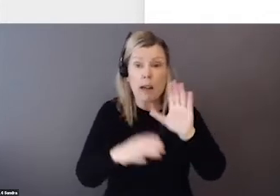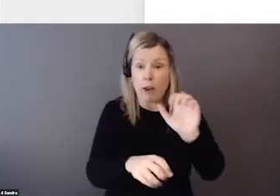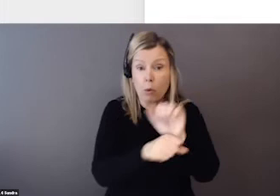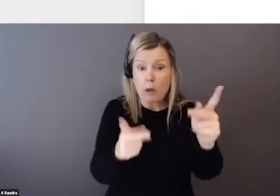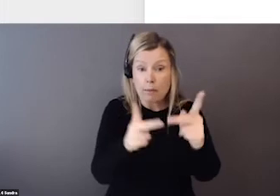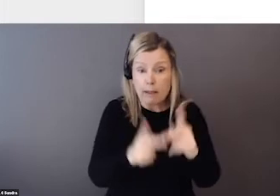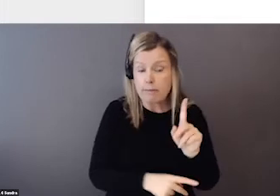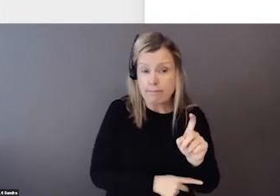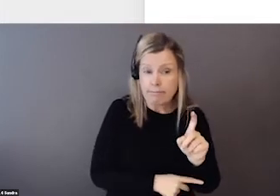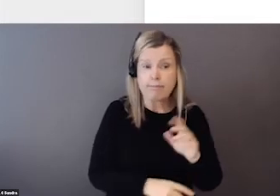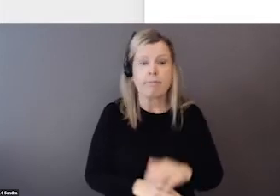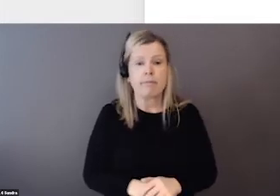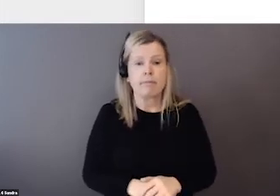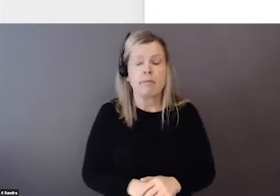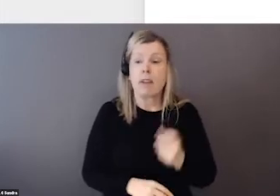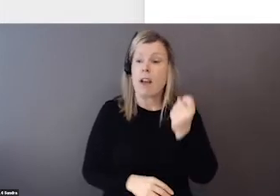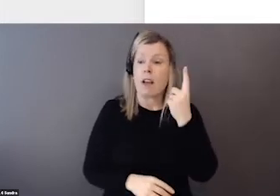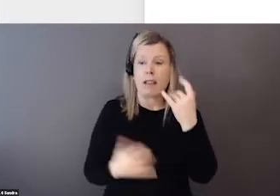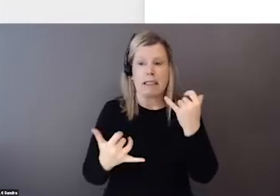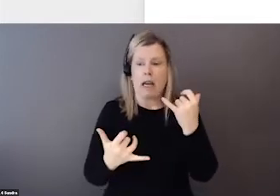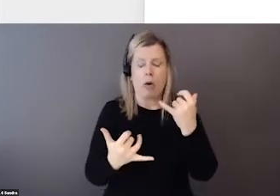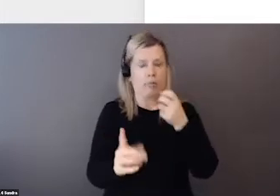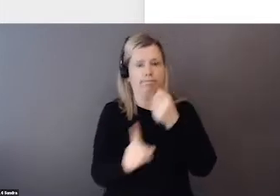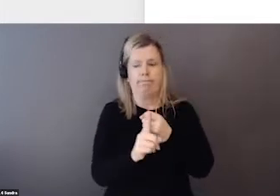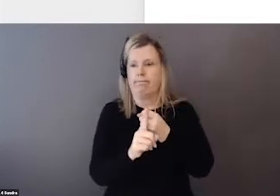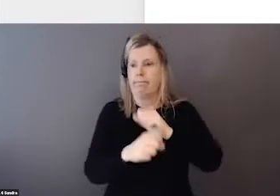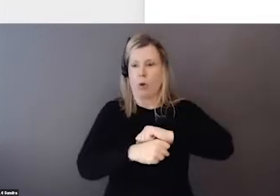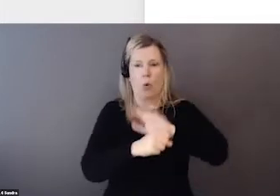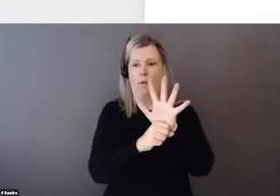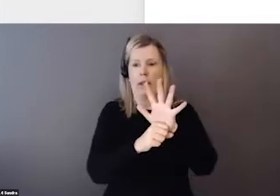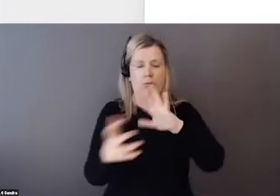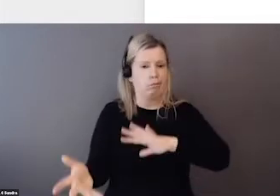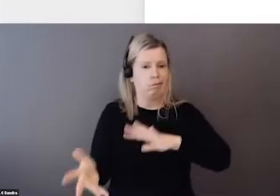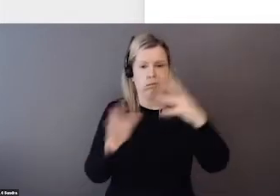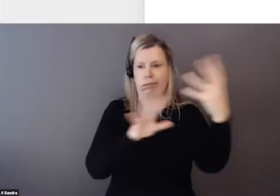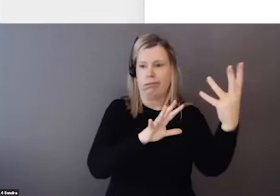We have to do this work through the lens of current events. We have to acknowledge that we are going through a once-in-a-century pandemic,